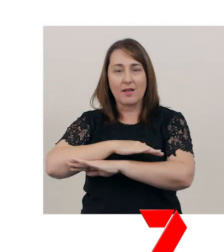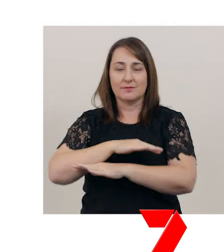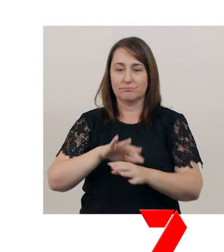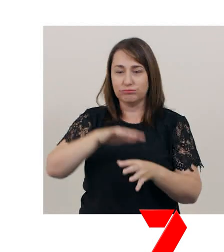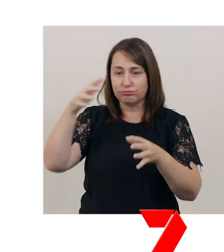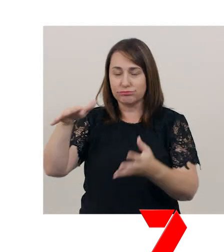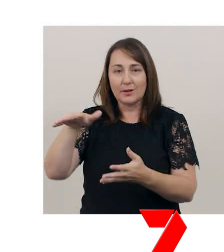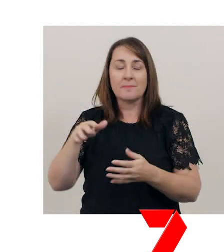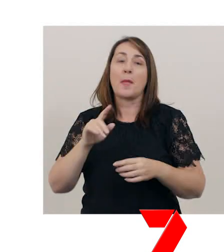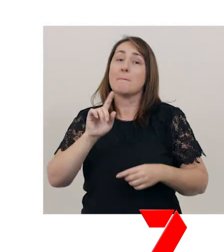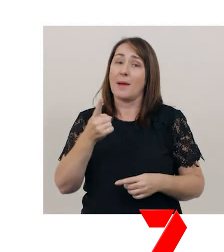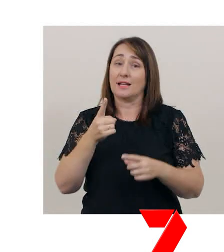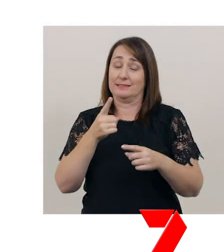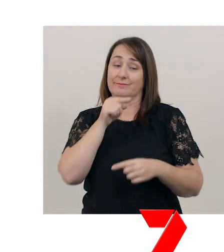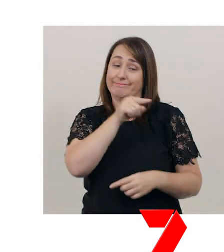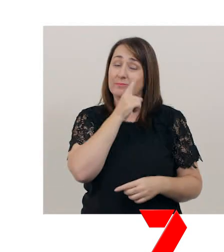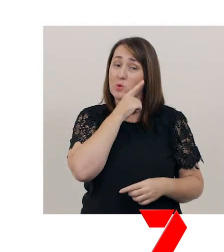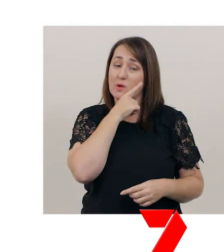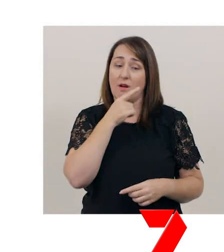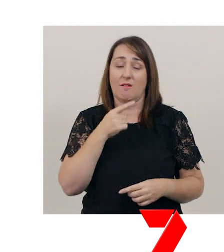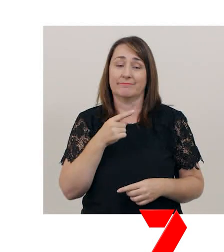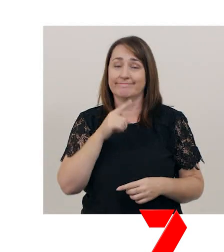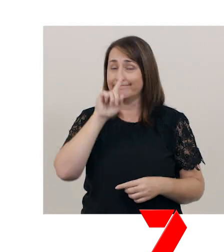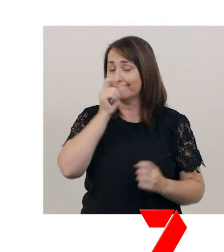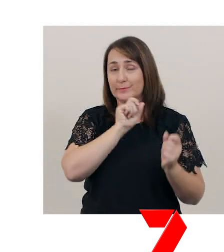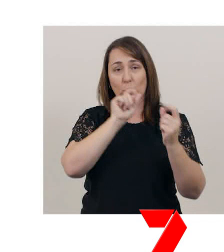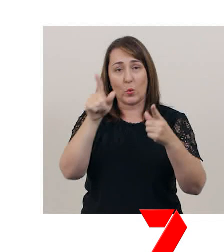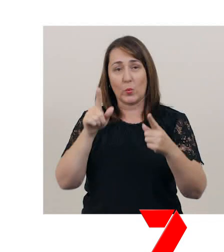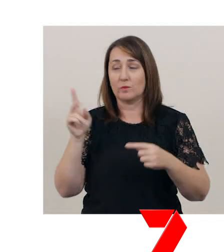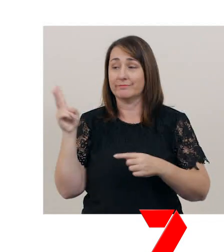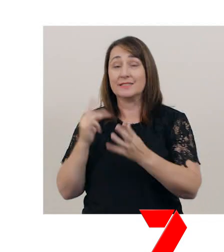while her step-mother and step-sister took their carriage to the festival.